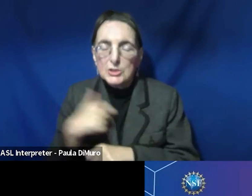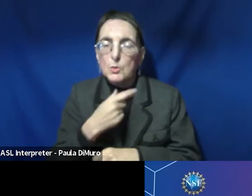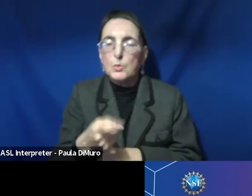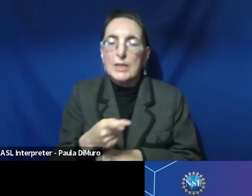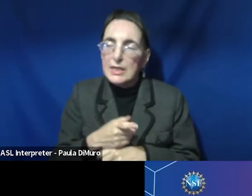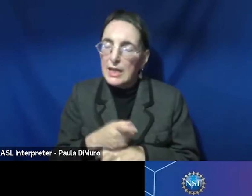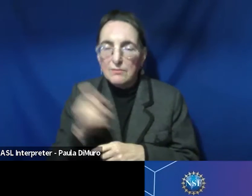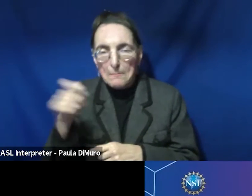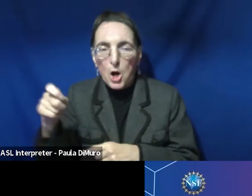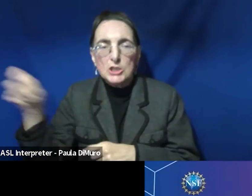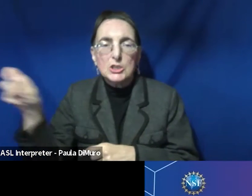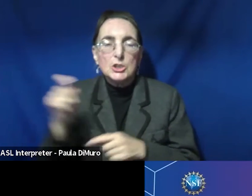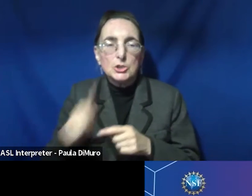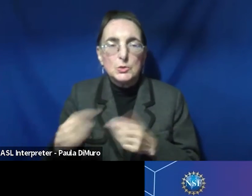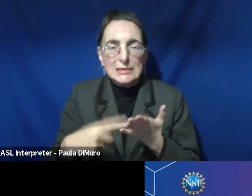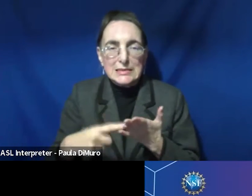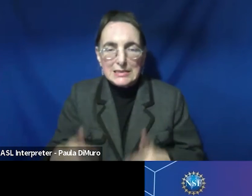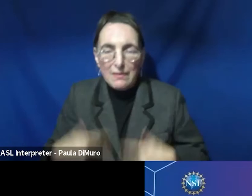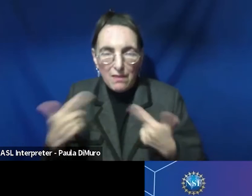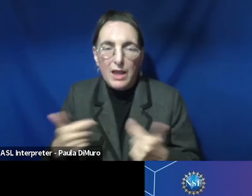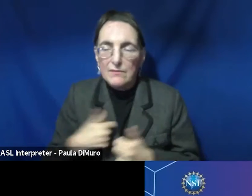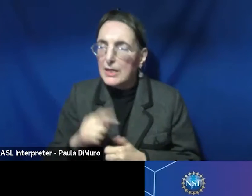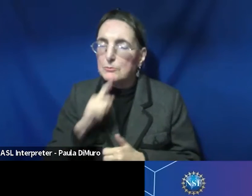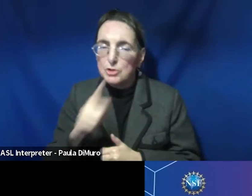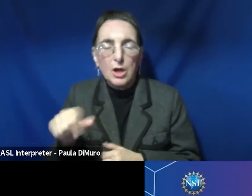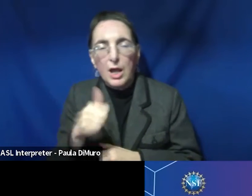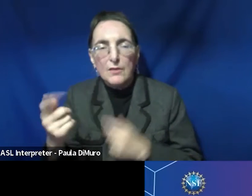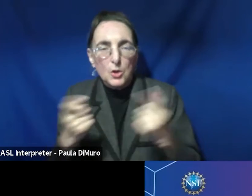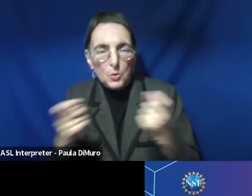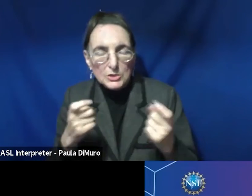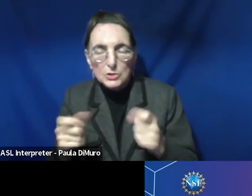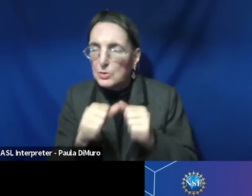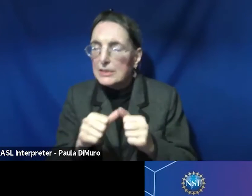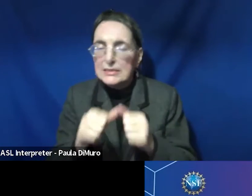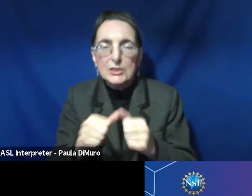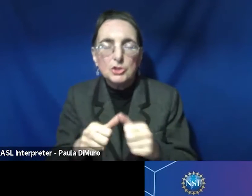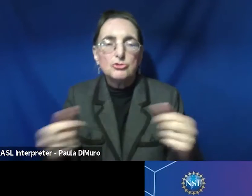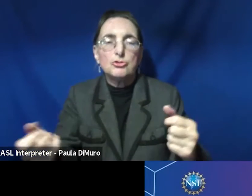And I'll I'm sure that questions will continue to come in as we go.